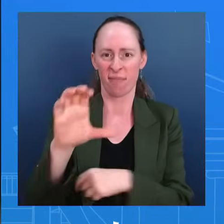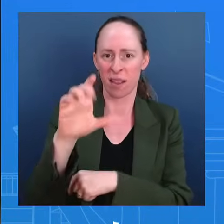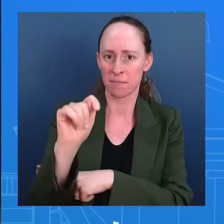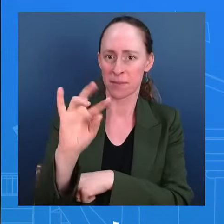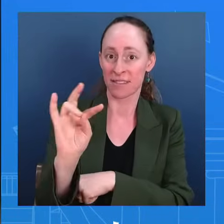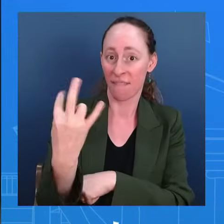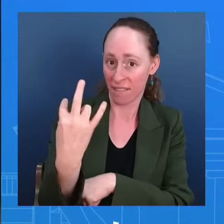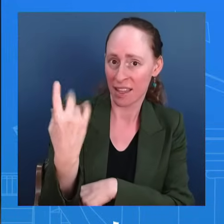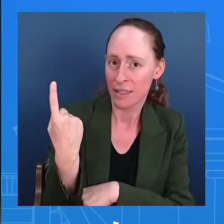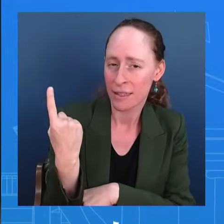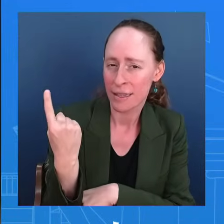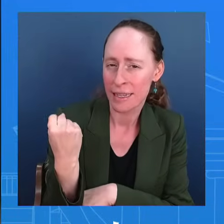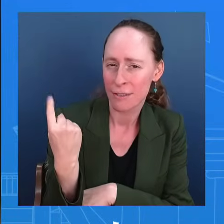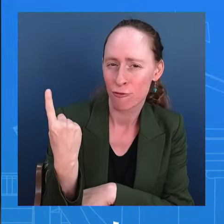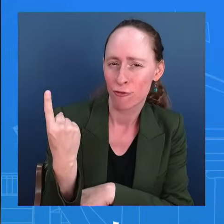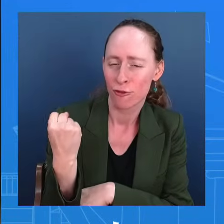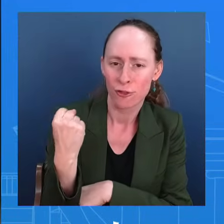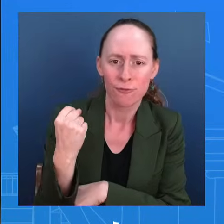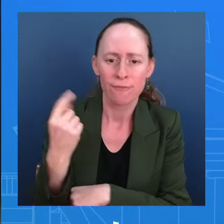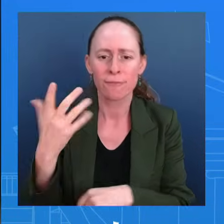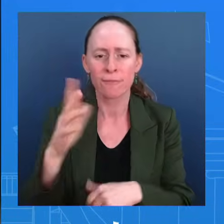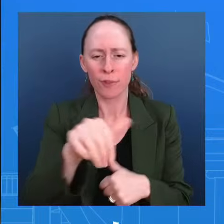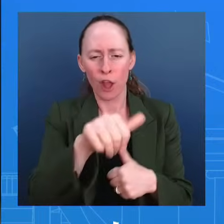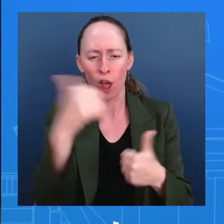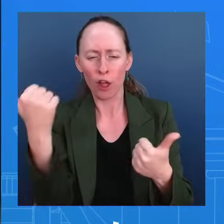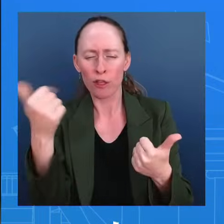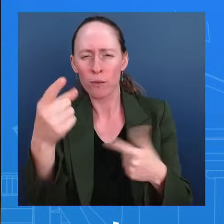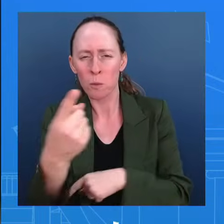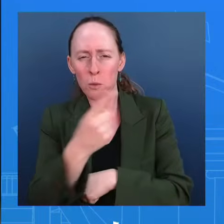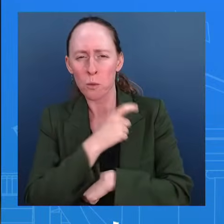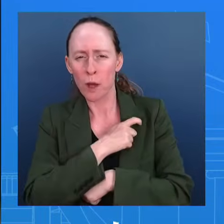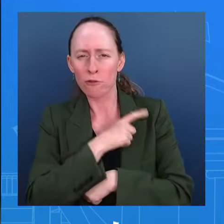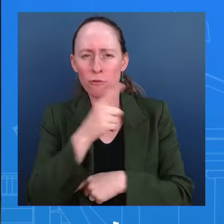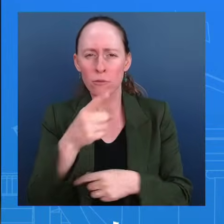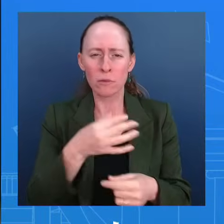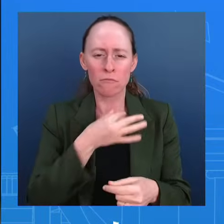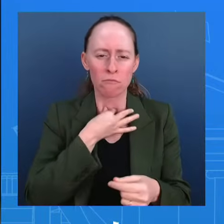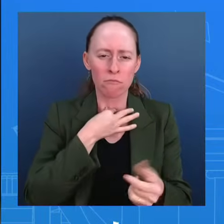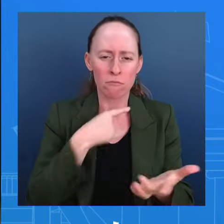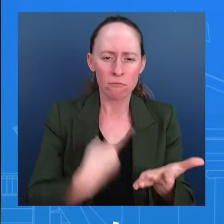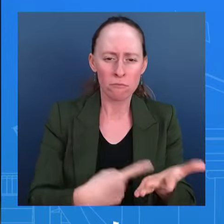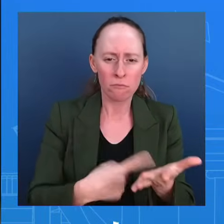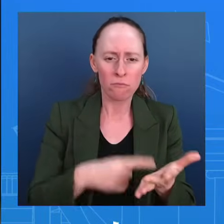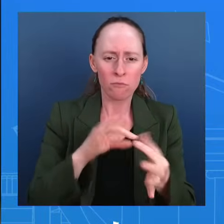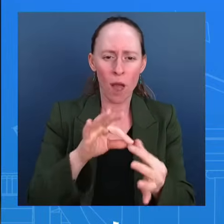there about the -- the book, look, as you know, there are -- The Press: There wasn't a -- I'm sorry -- Ms. Jean-Pierre: Oh, okay.